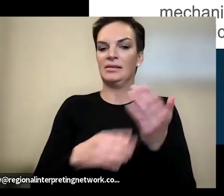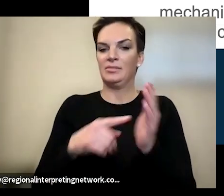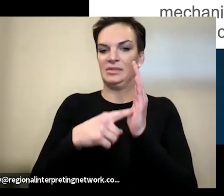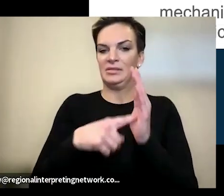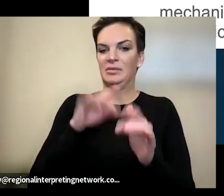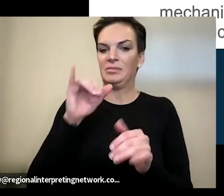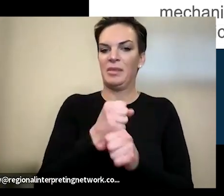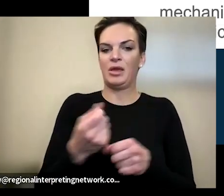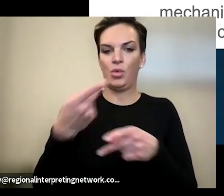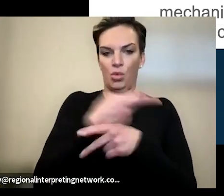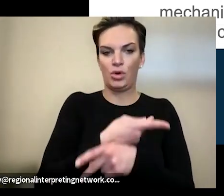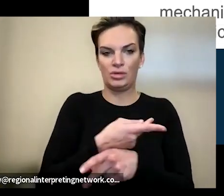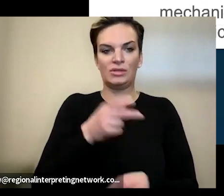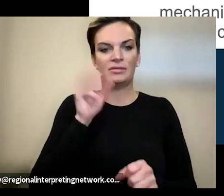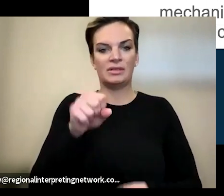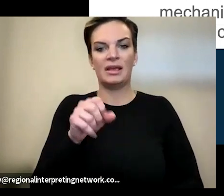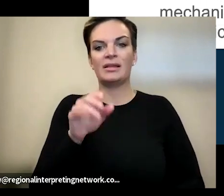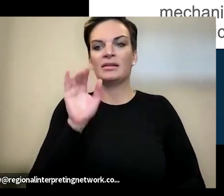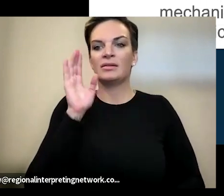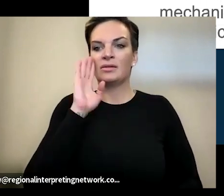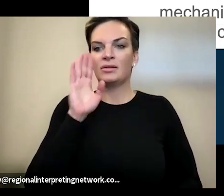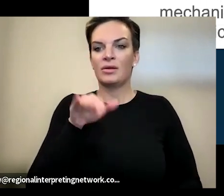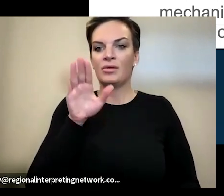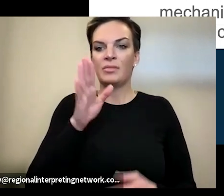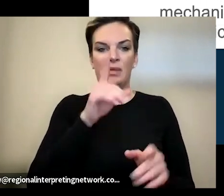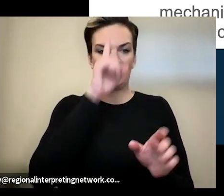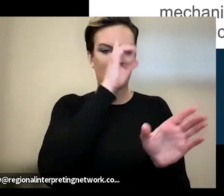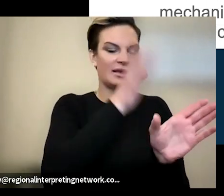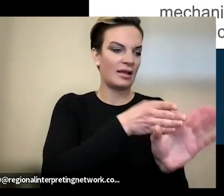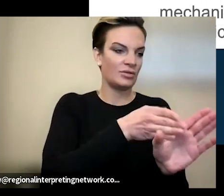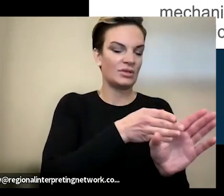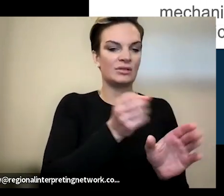especially with these sub-specialties, right, that a psychologist or a psychiatrist is prescribing